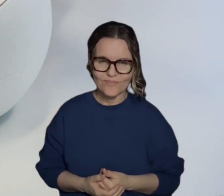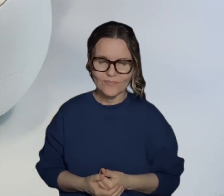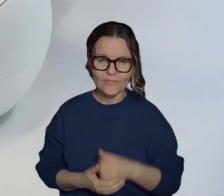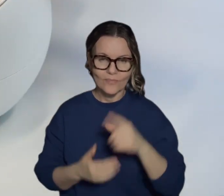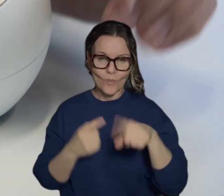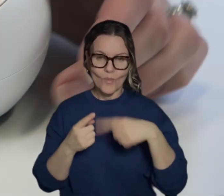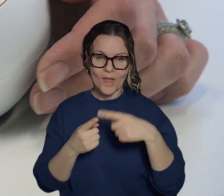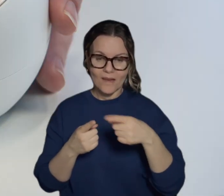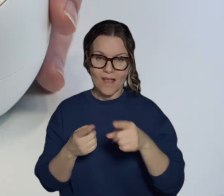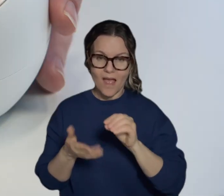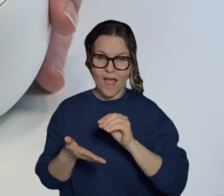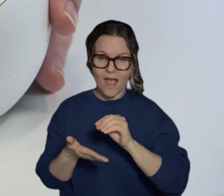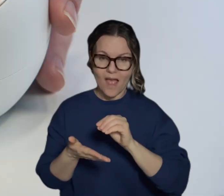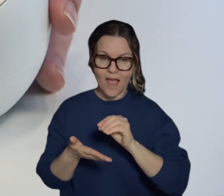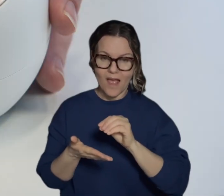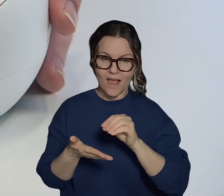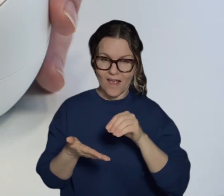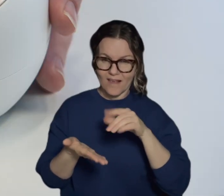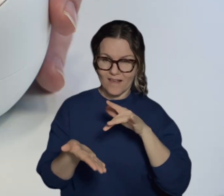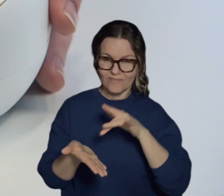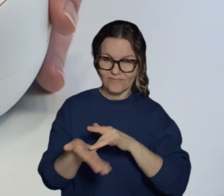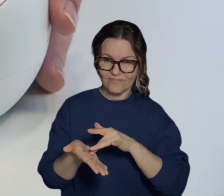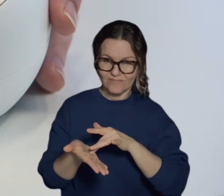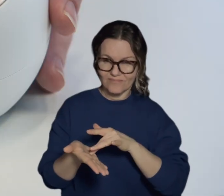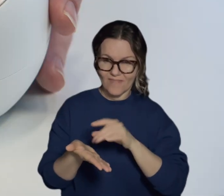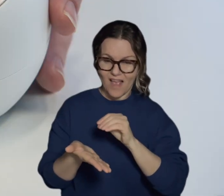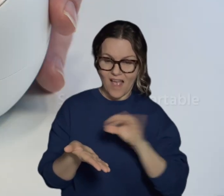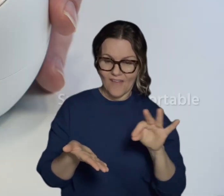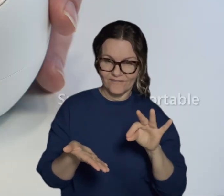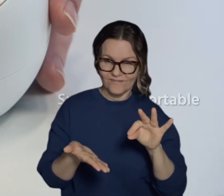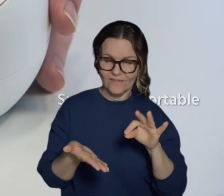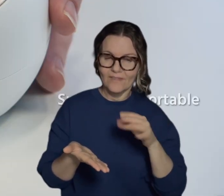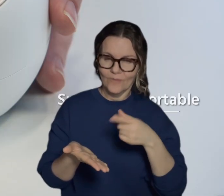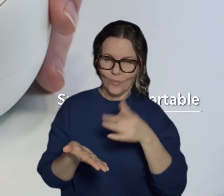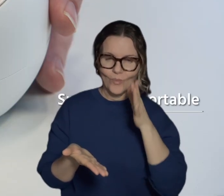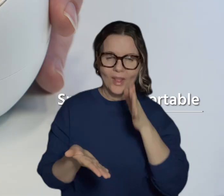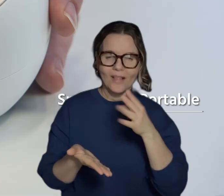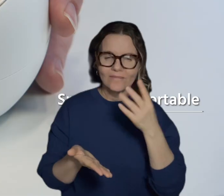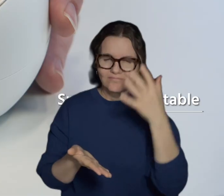and then the mode one thing to note is that the pump will turn on in whatever mode you left it